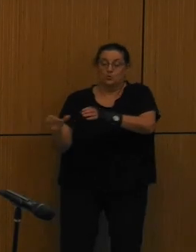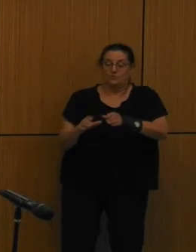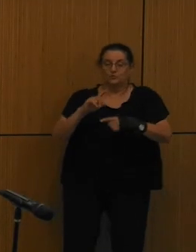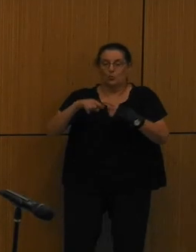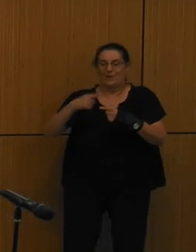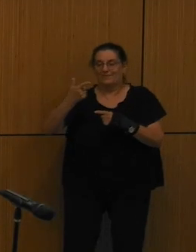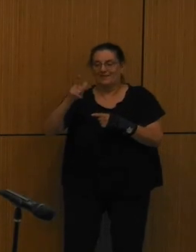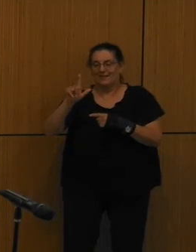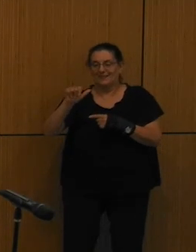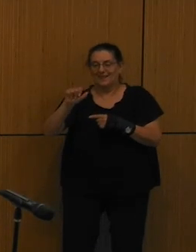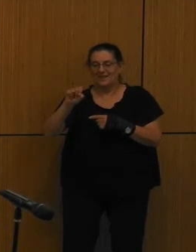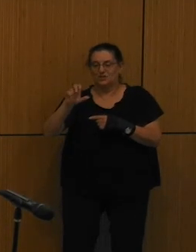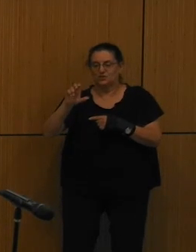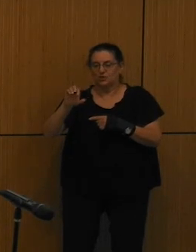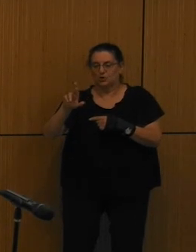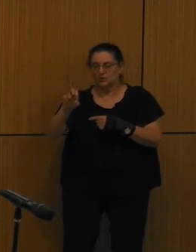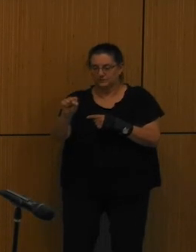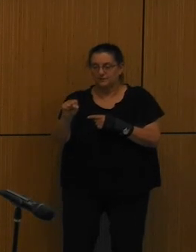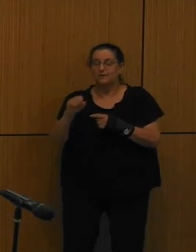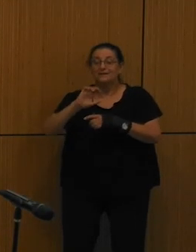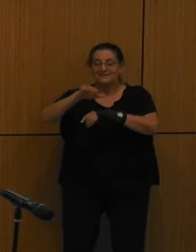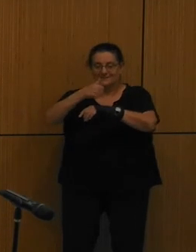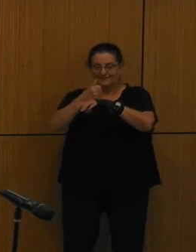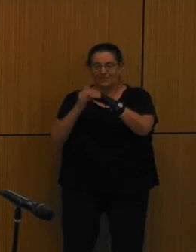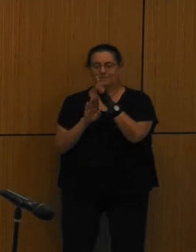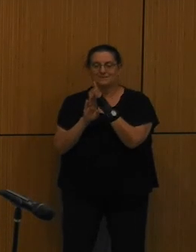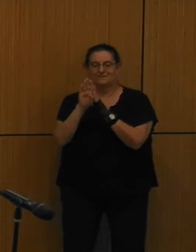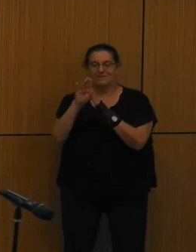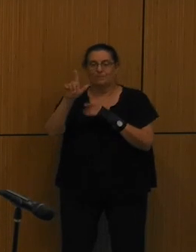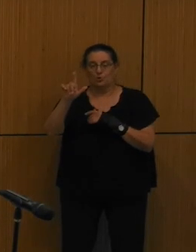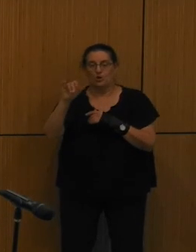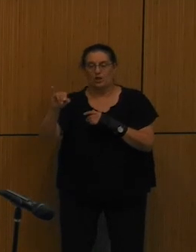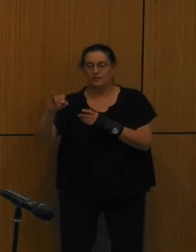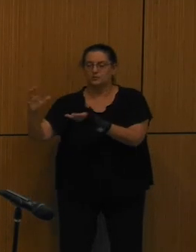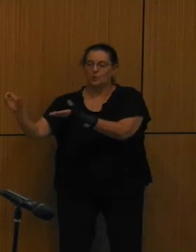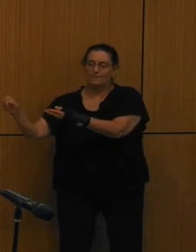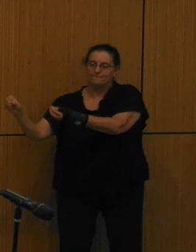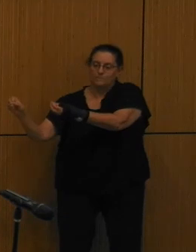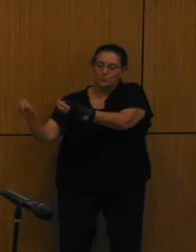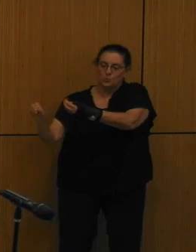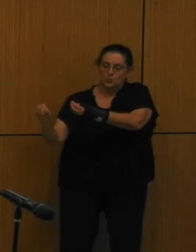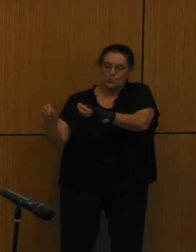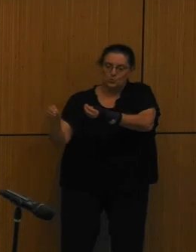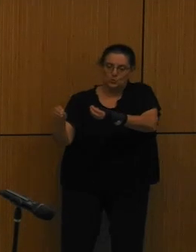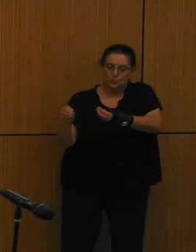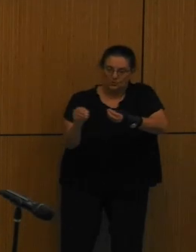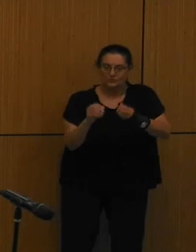The other boulder traveled a little bit farther from northern new Jersey, right. So we can meet with the thin sections.